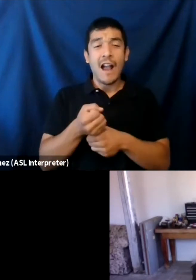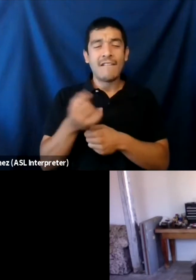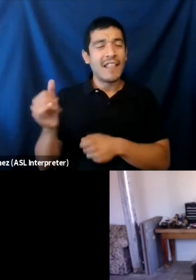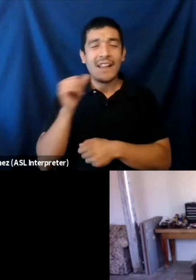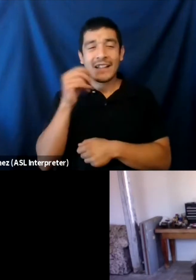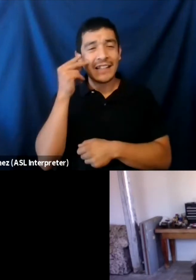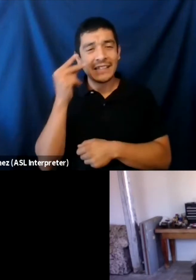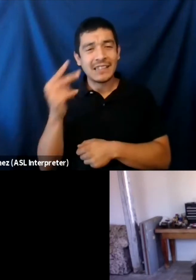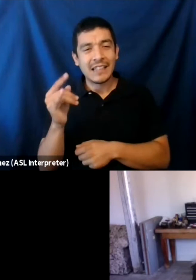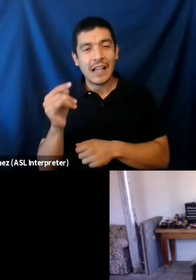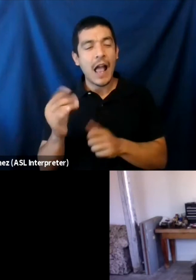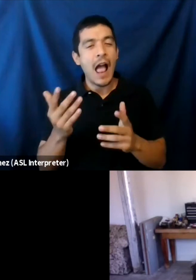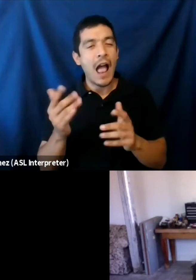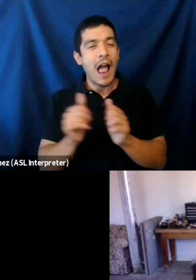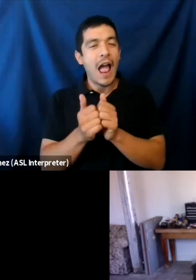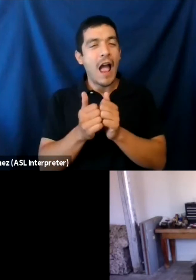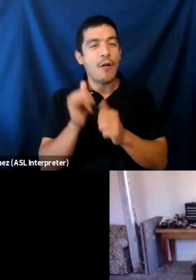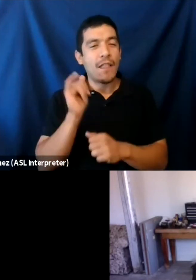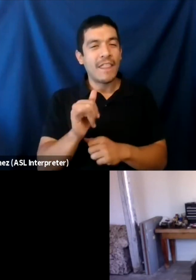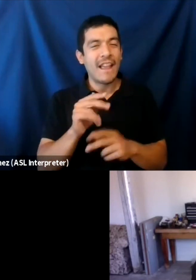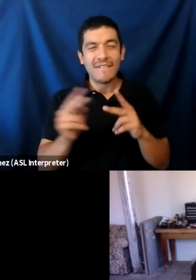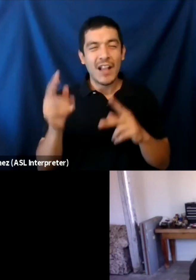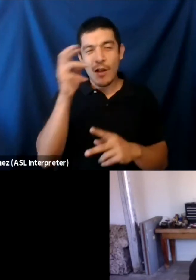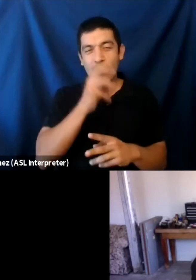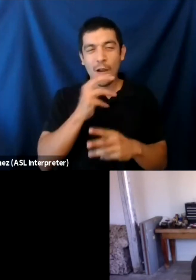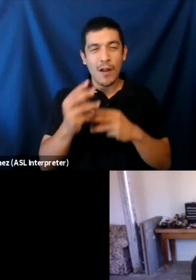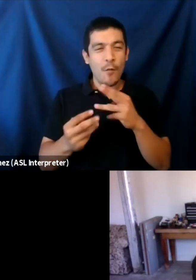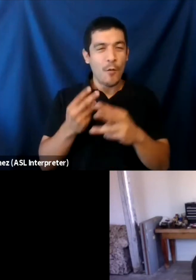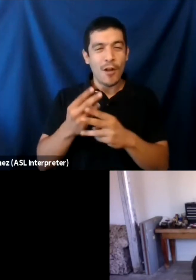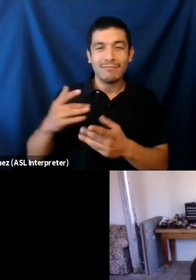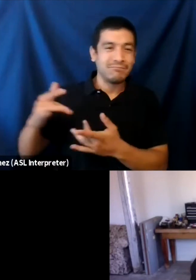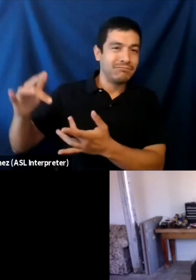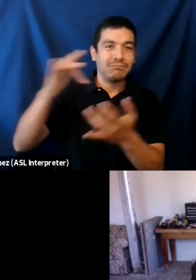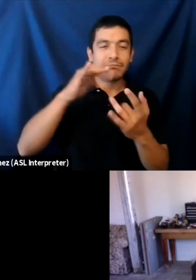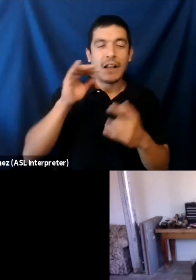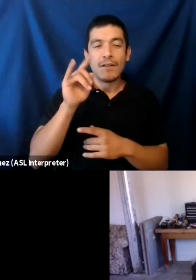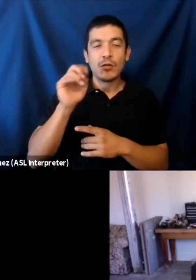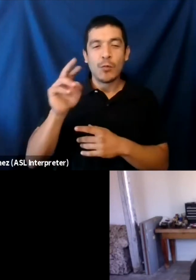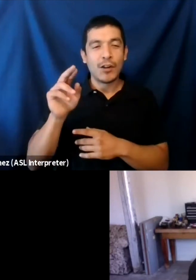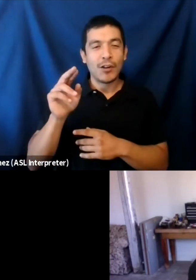And like how was that very weird whirlwind of Twitter storms for you?